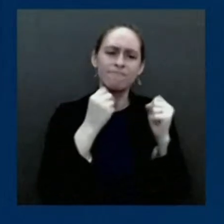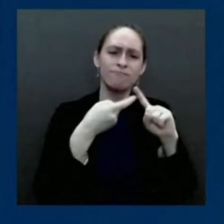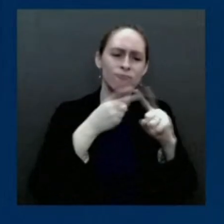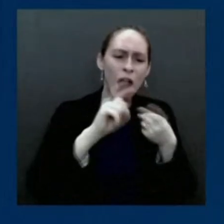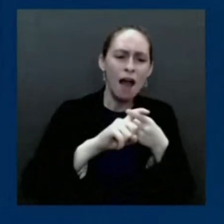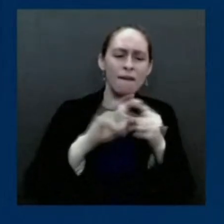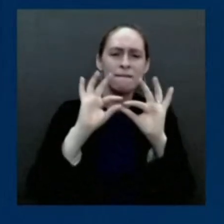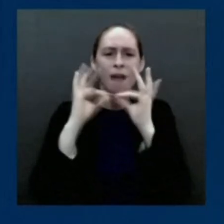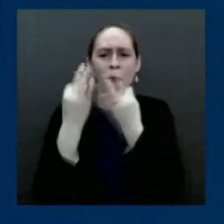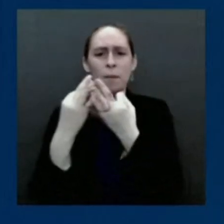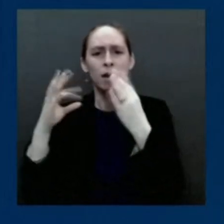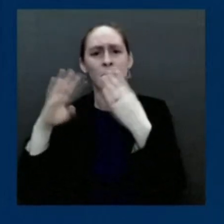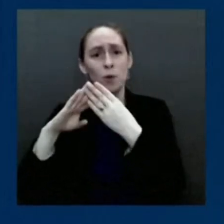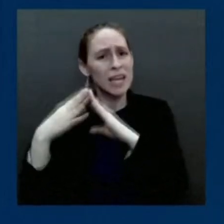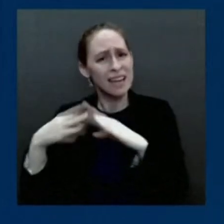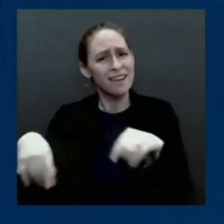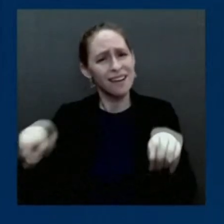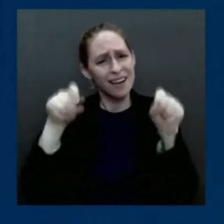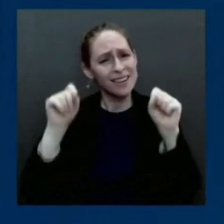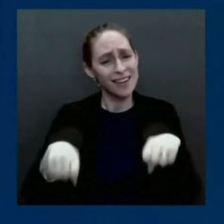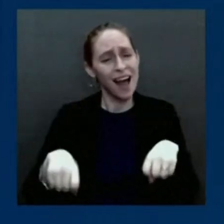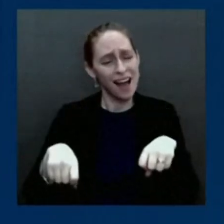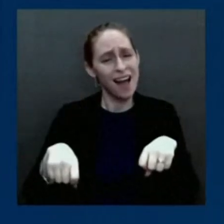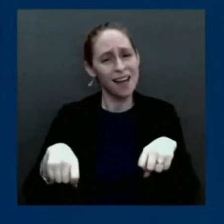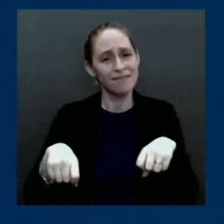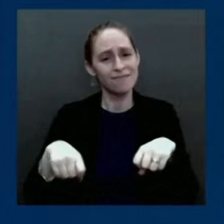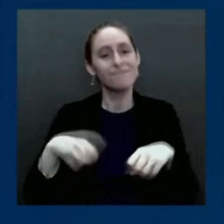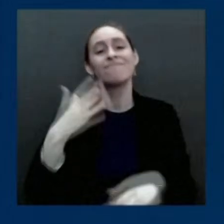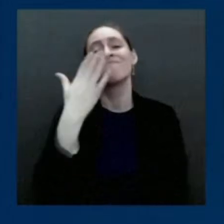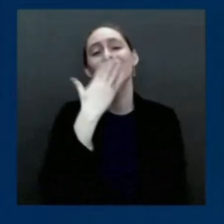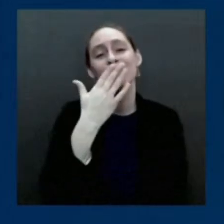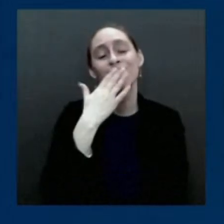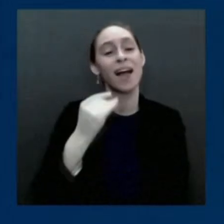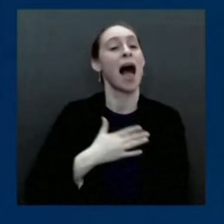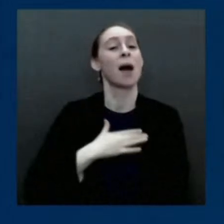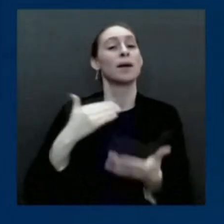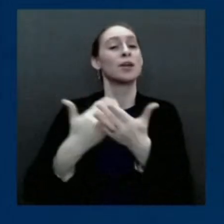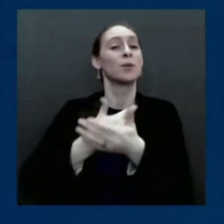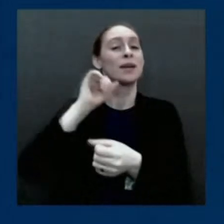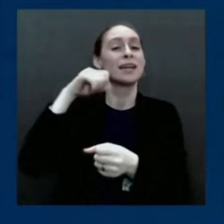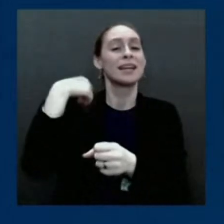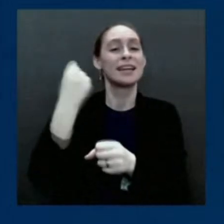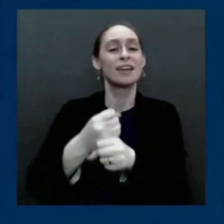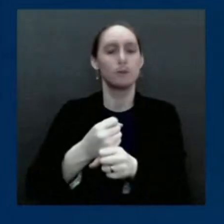COMMUNITIES SO WITH THAT I SAY THANK YOU, HAPPY NEW YEAR AND I WILL NOW TURN THINGS OVER TO